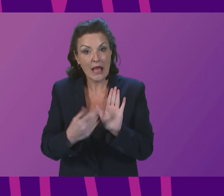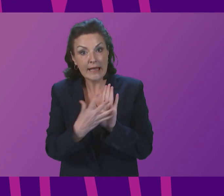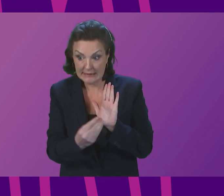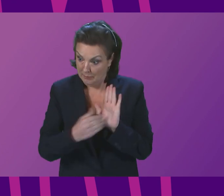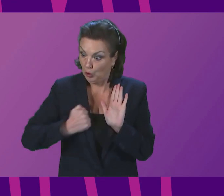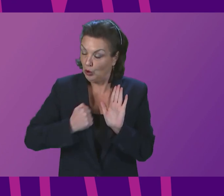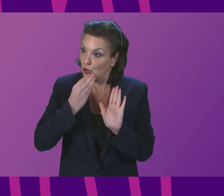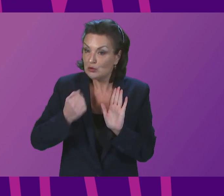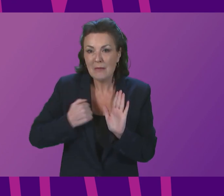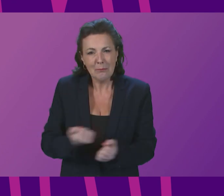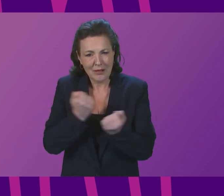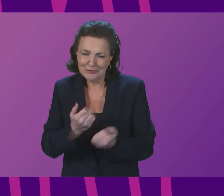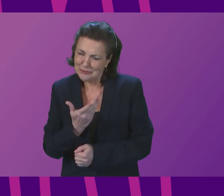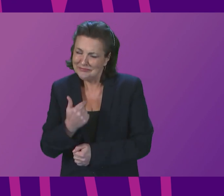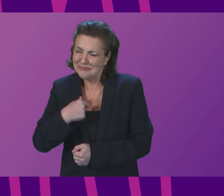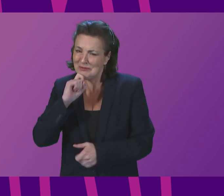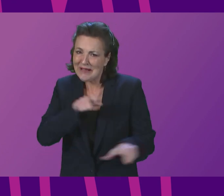We will continue to look at what more we can do.